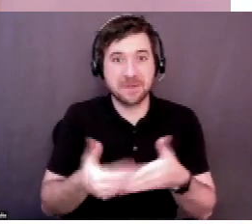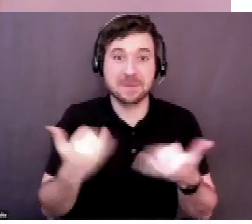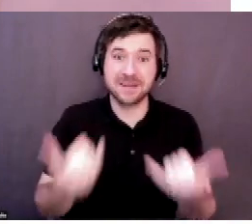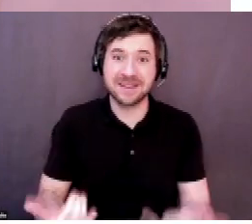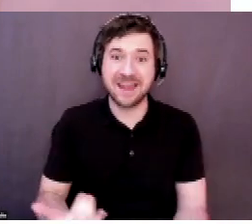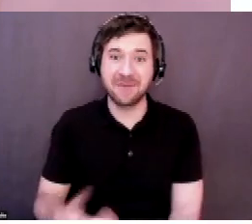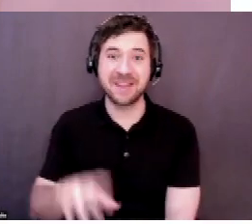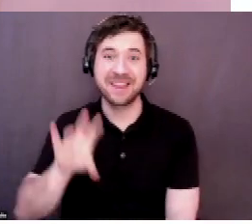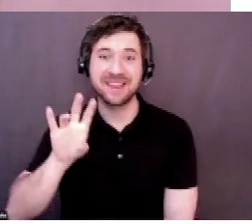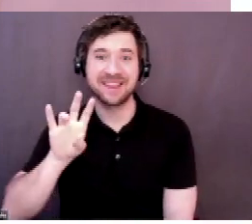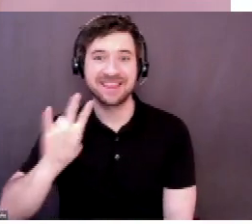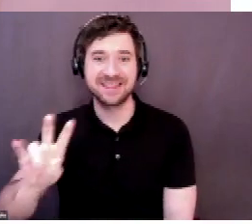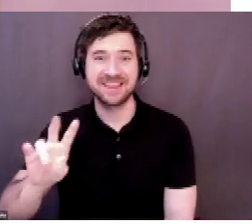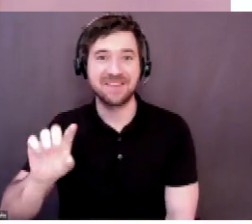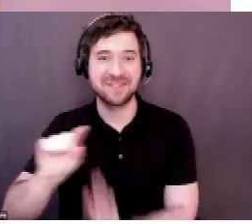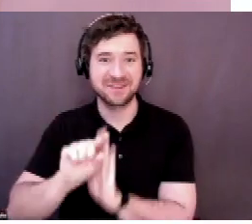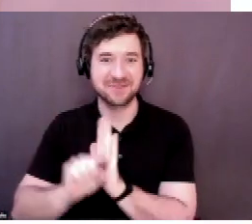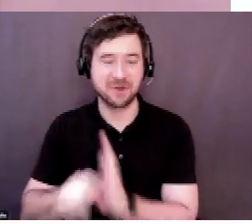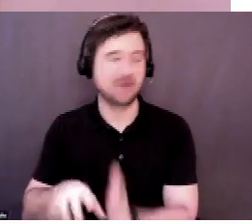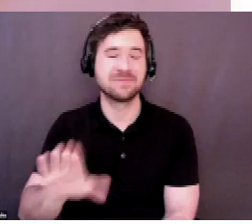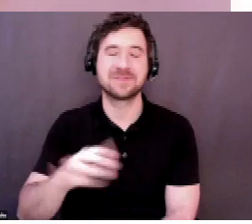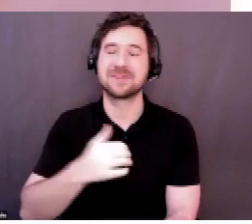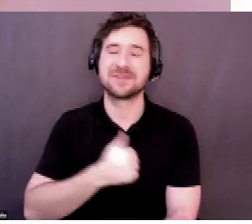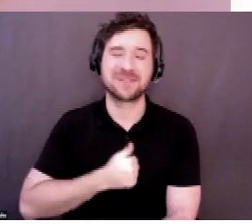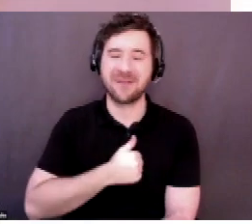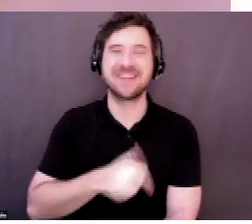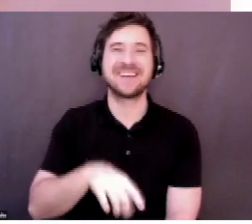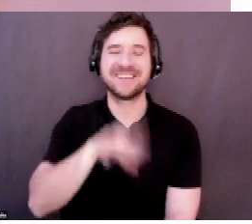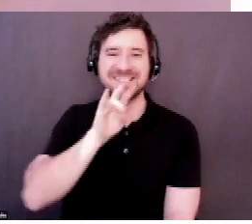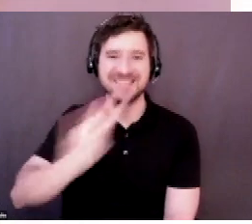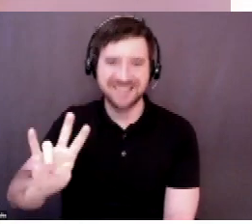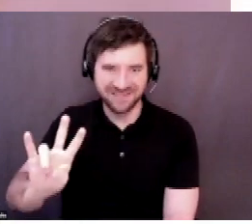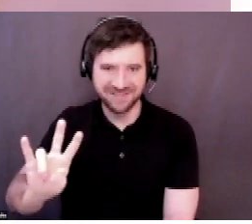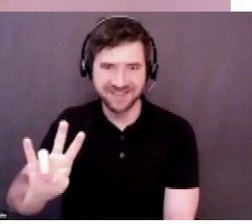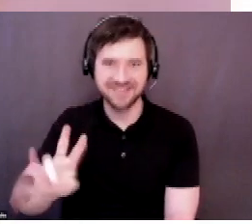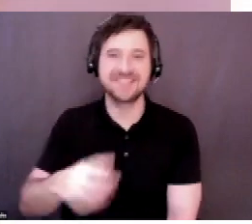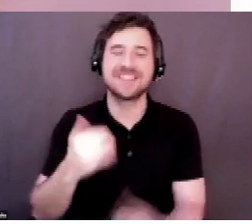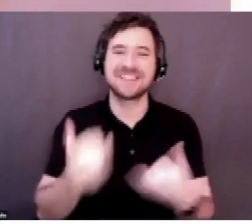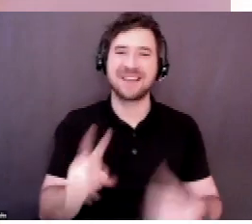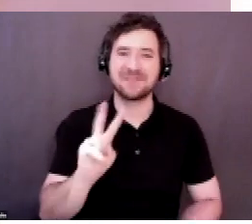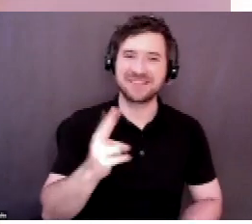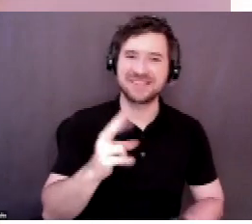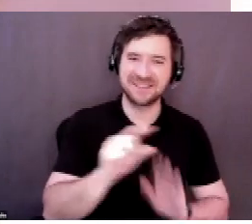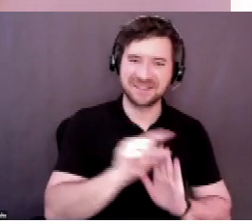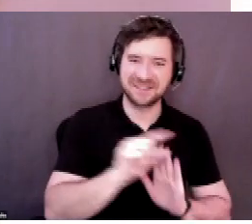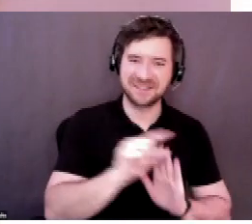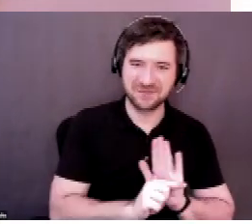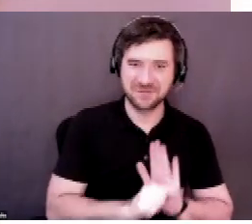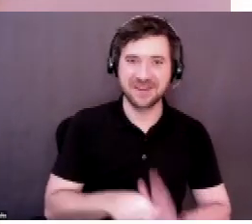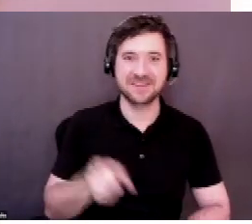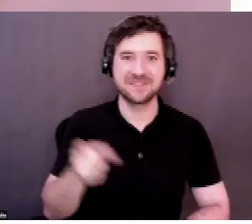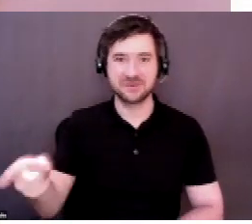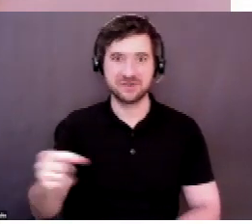Pardon me? She's seven years old and she's a second grader, and she's seven, going on 17.